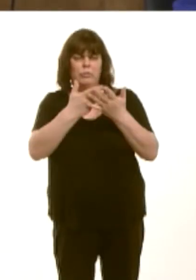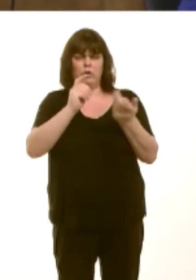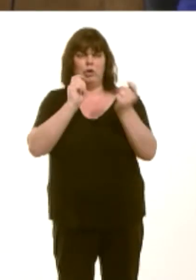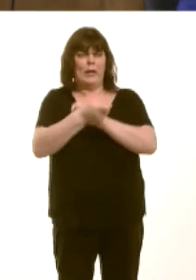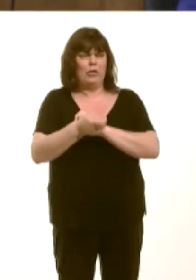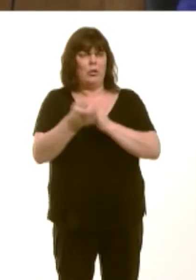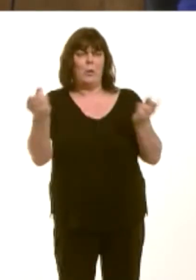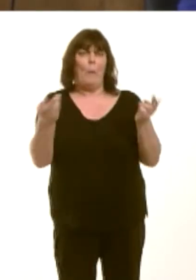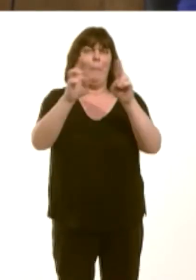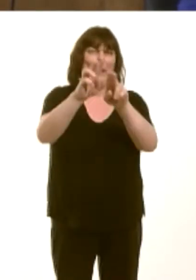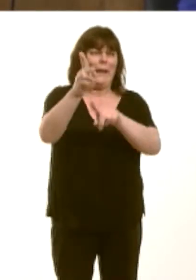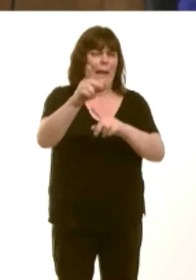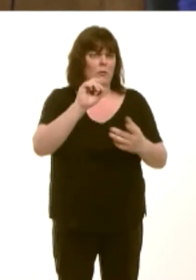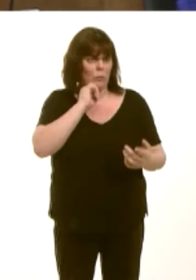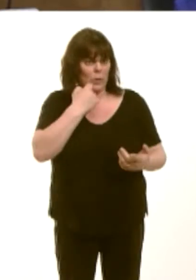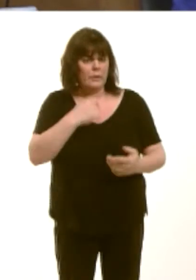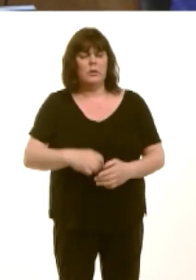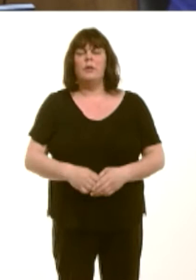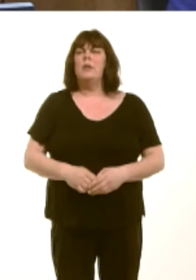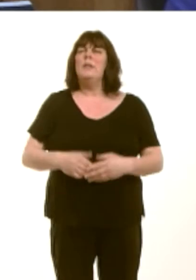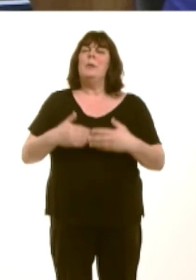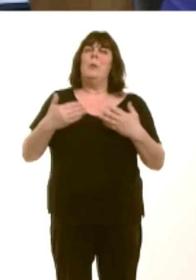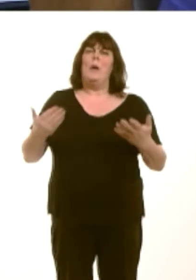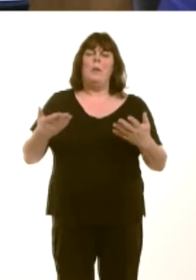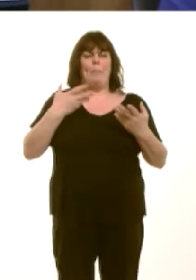service would not be safe ultimately, and you cannot avoid that.